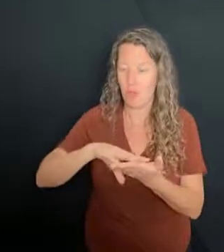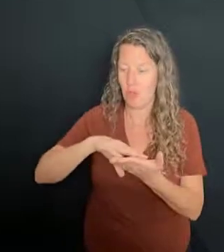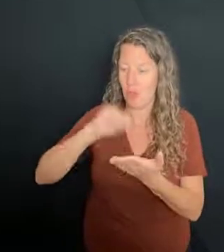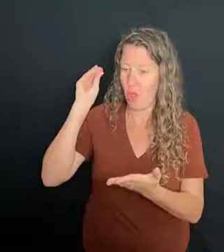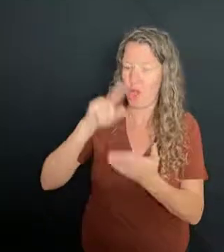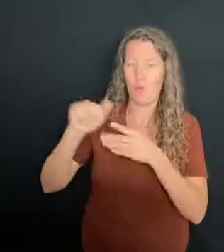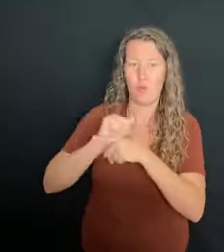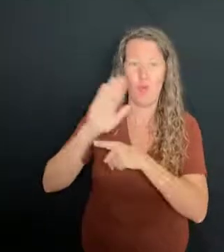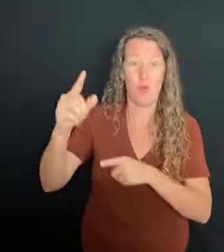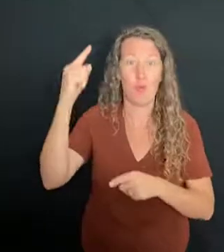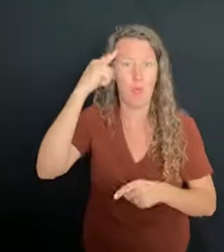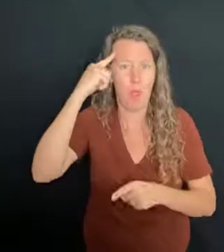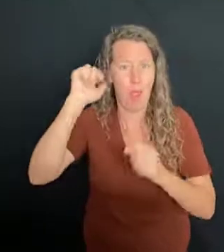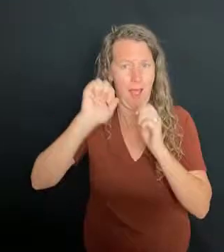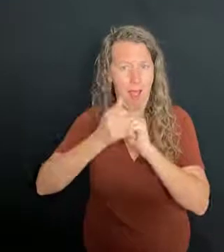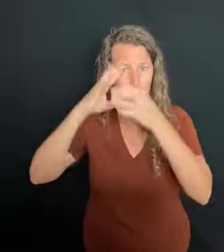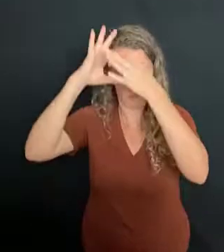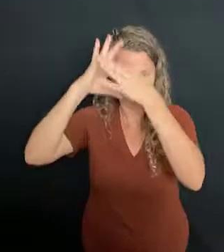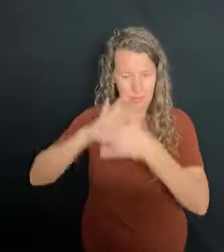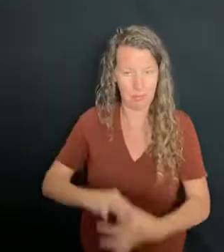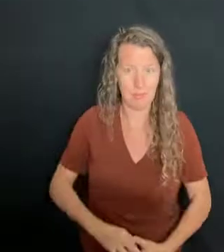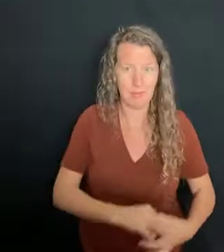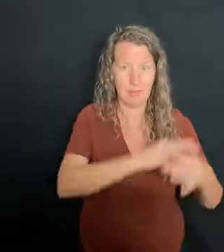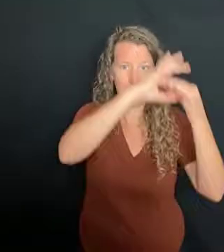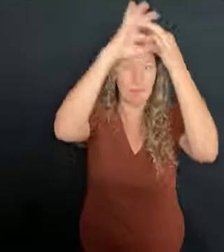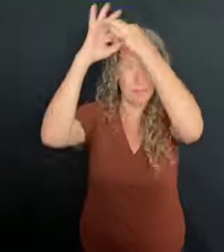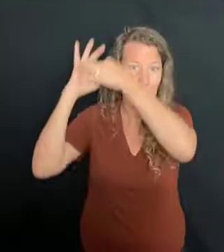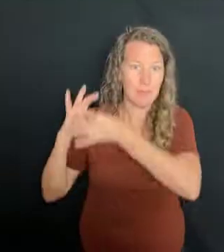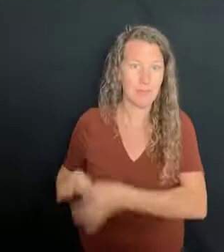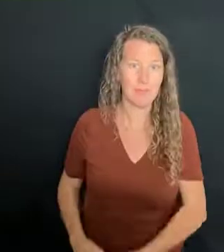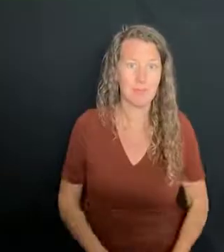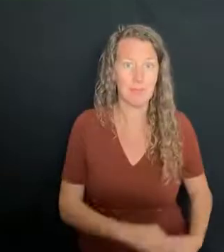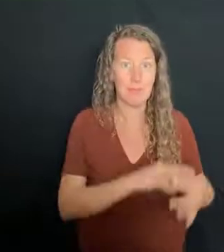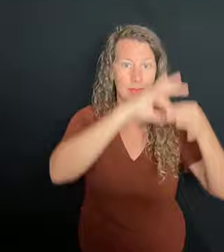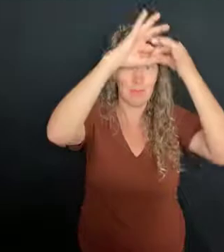making her more aware of those around her. It also helped her be better